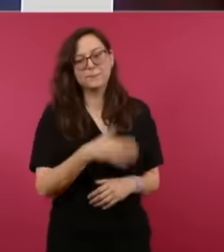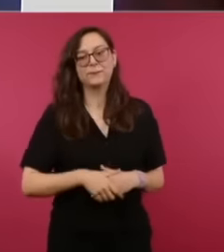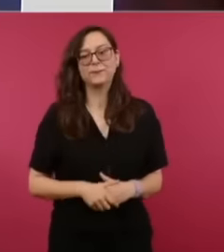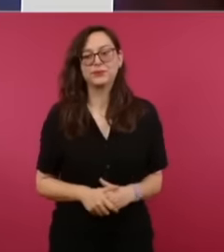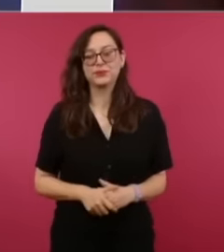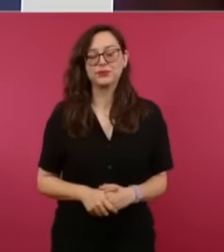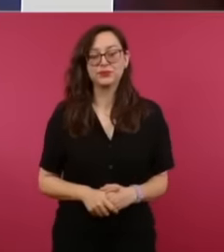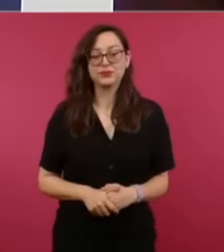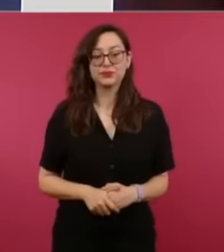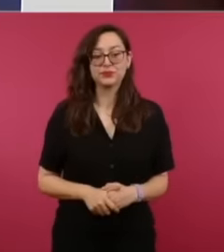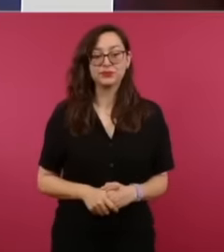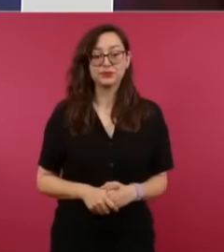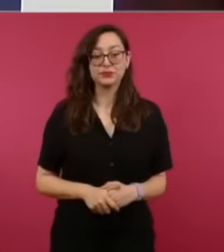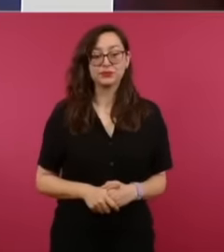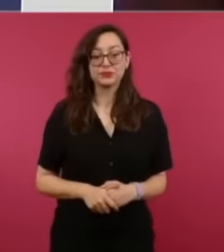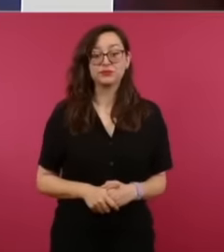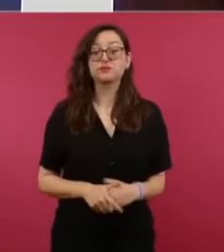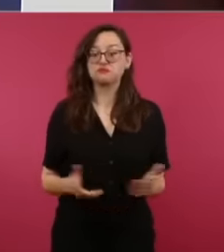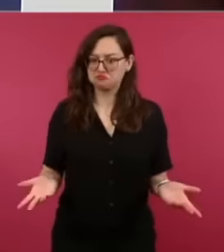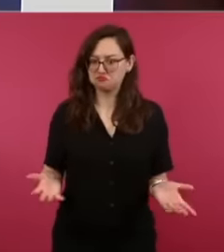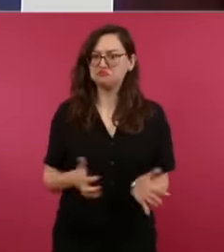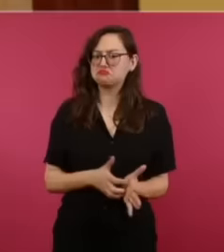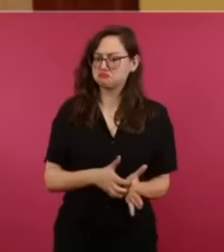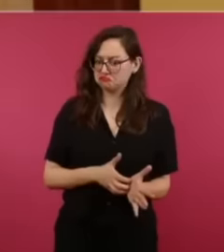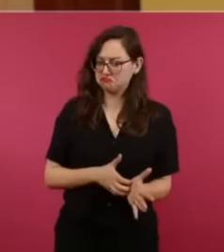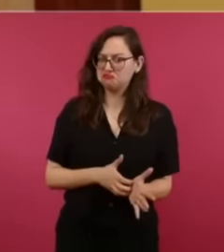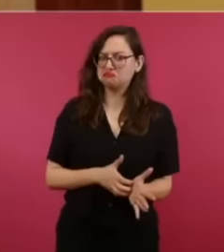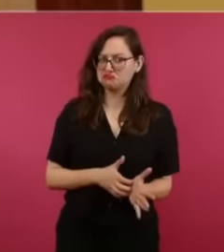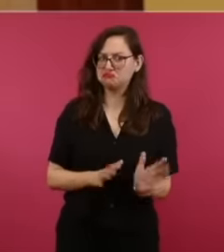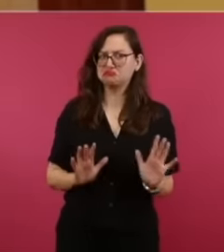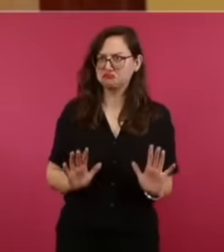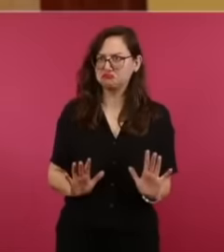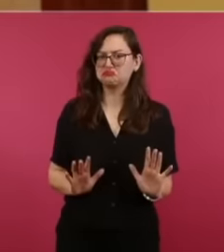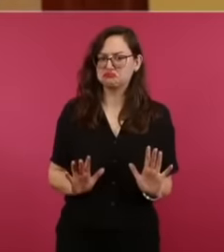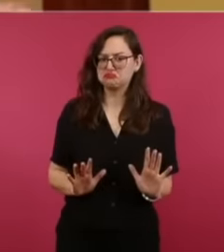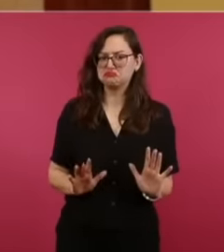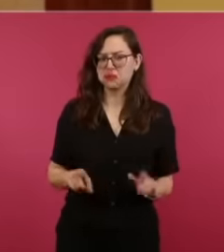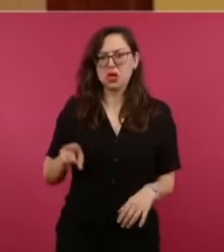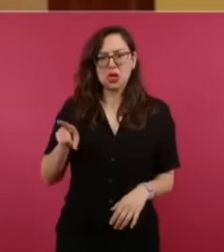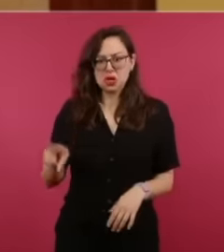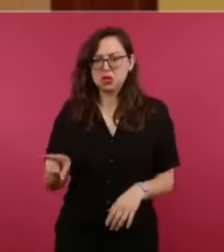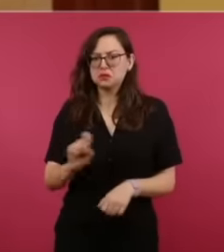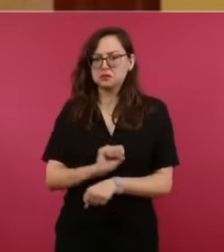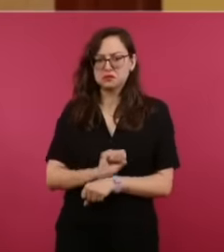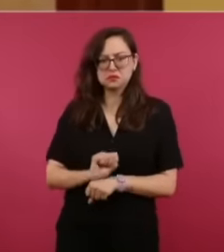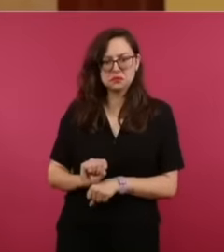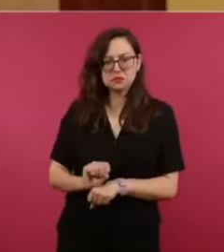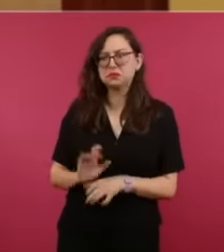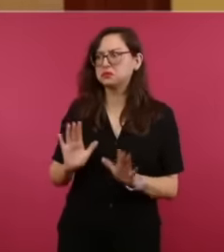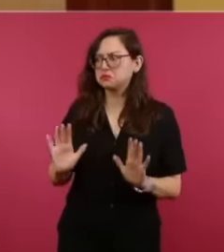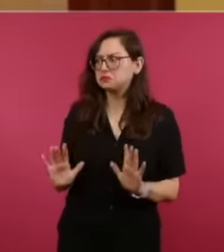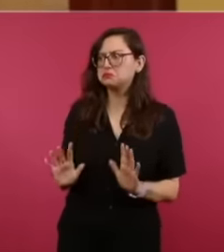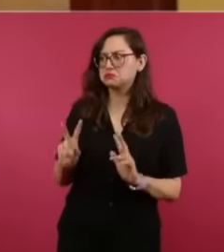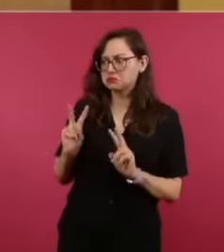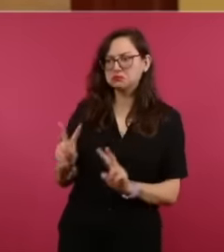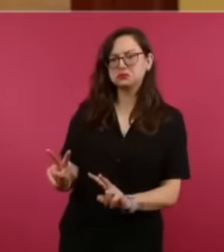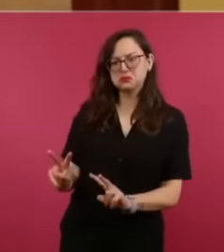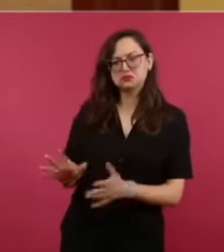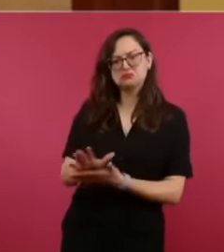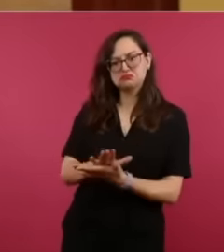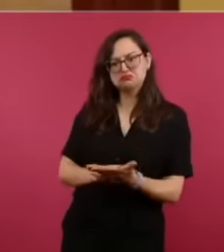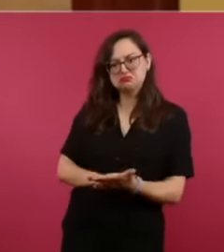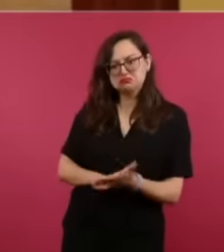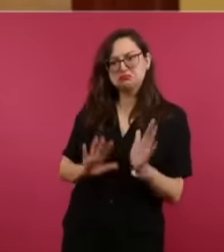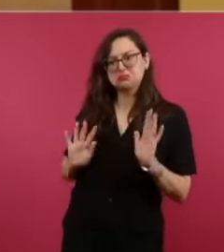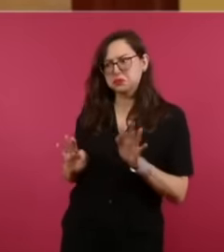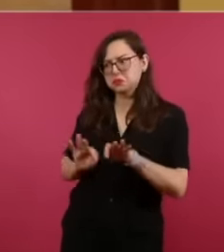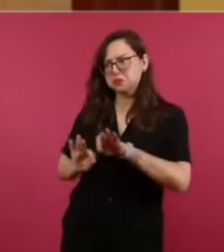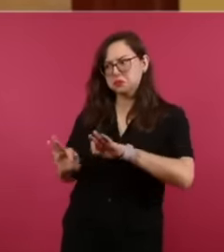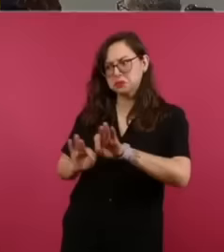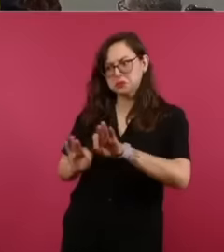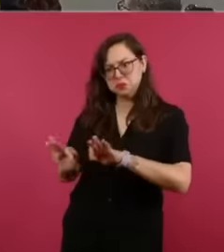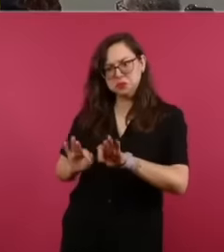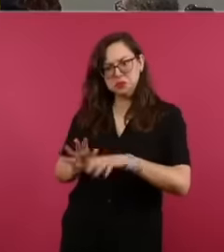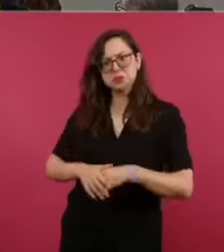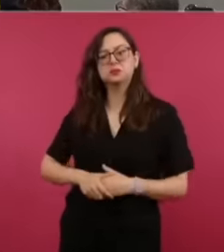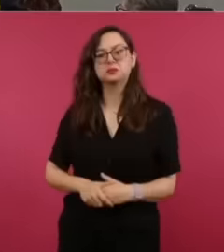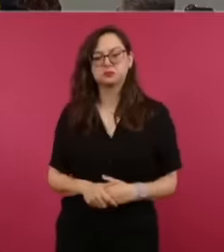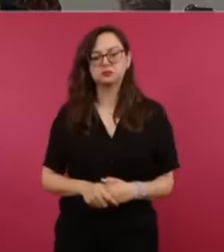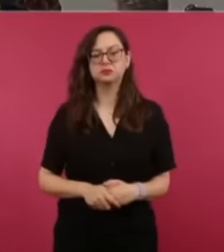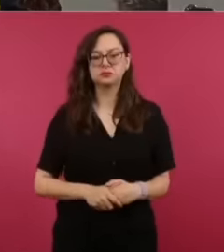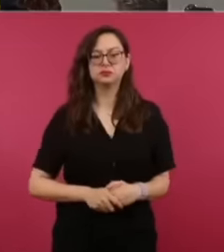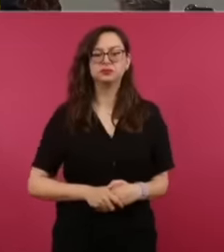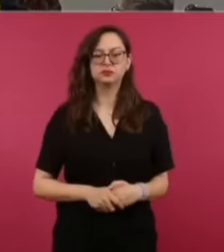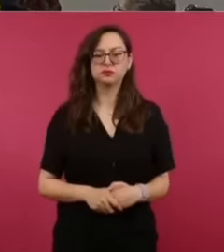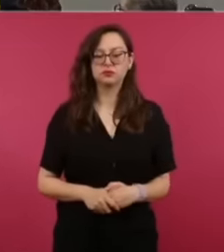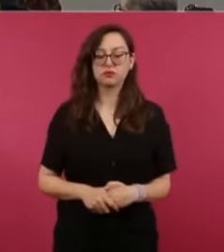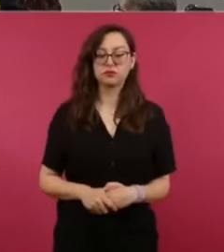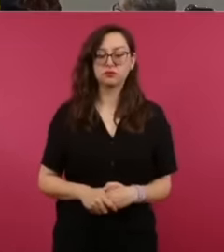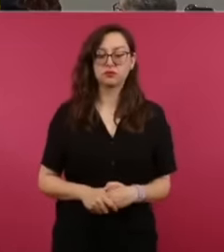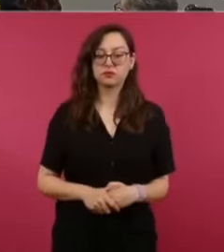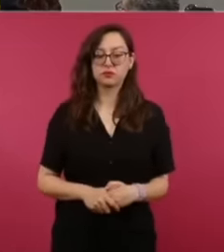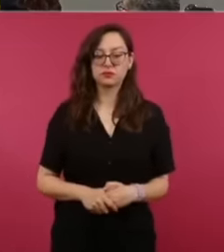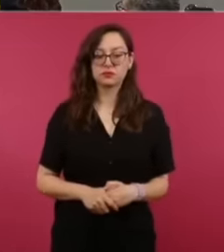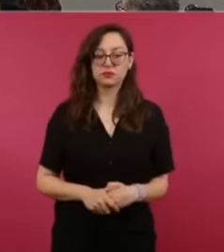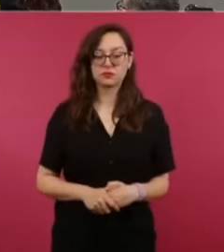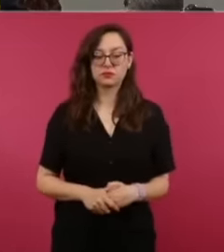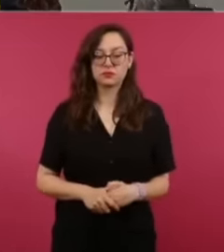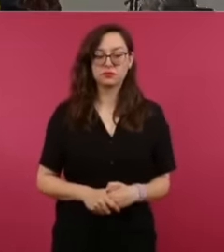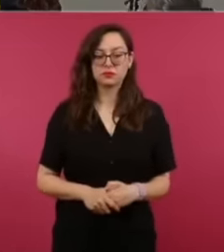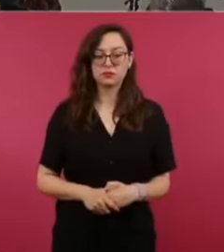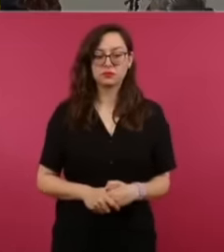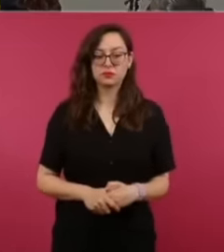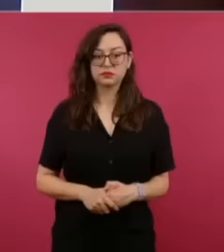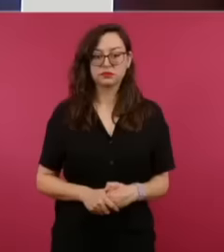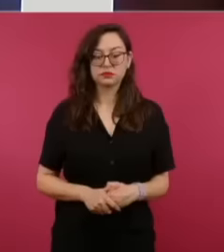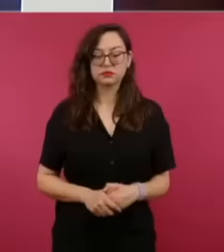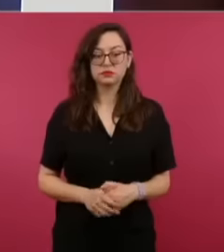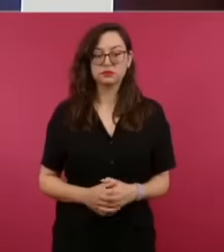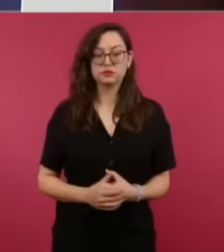way, austere, there he was in a cubicle, he was working, he had already been, I think, mayor